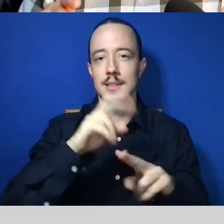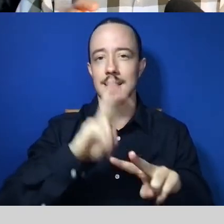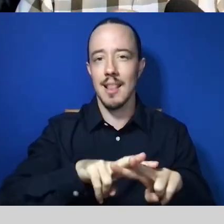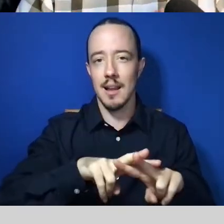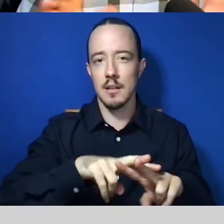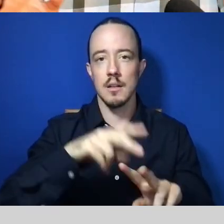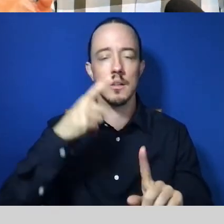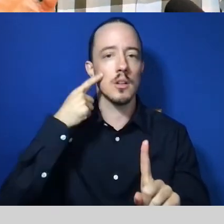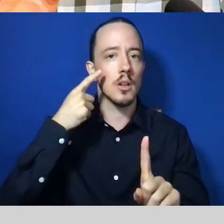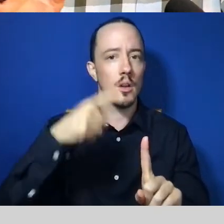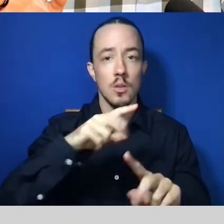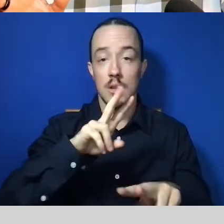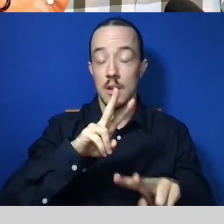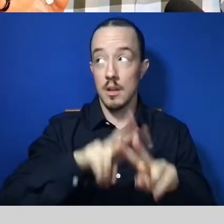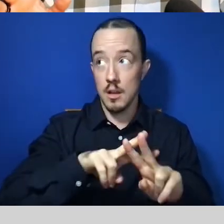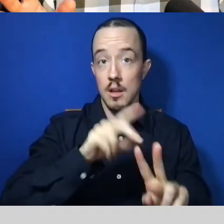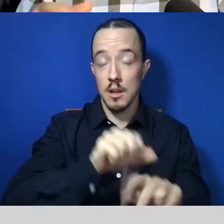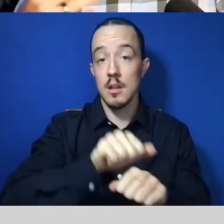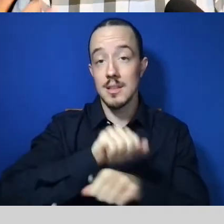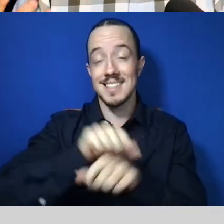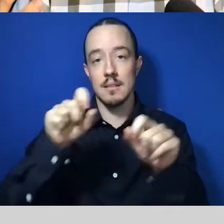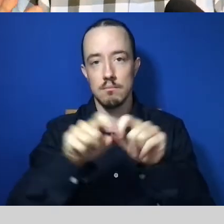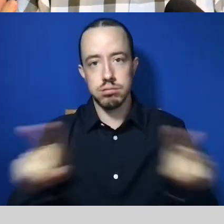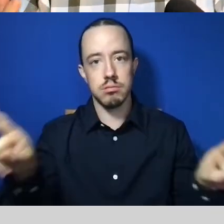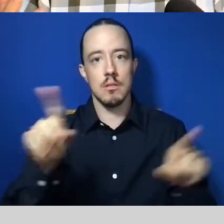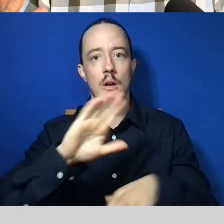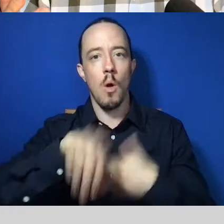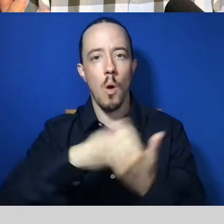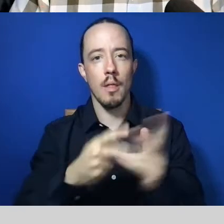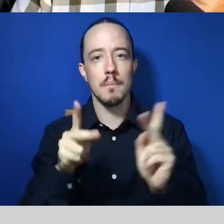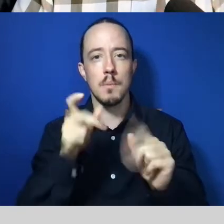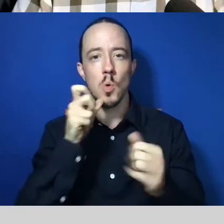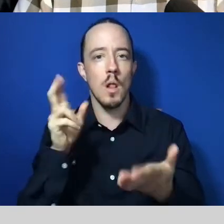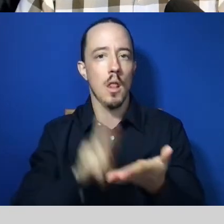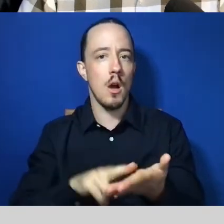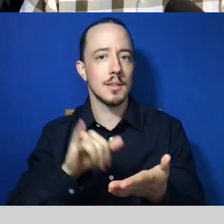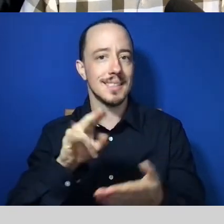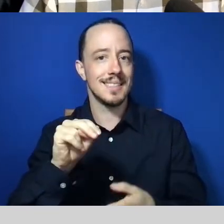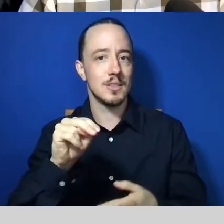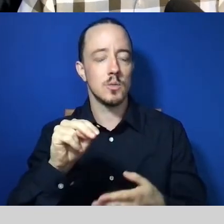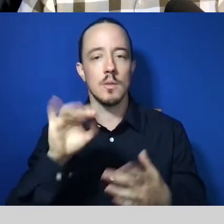sent out to all the people who are logged into the virtual event platform using WebSockets.